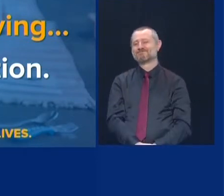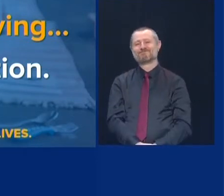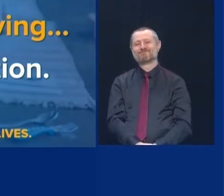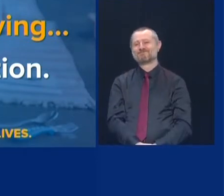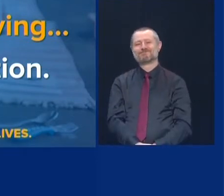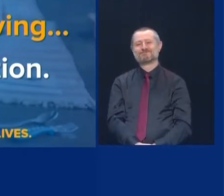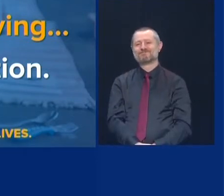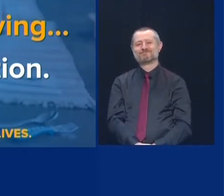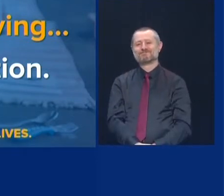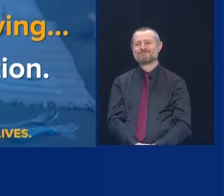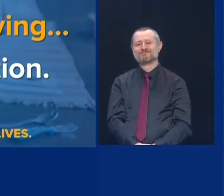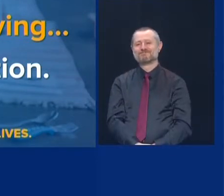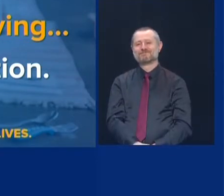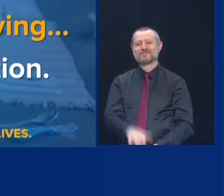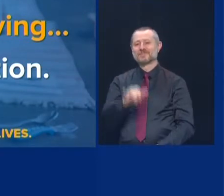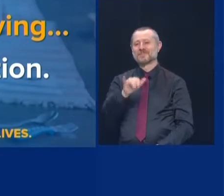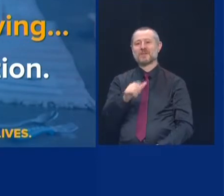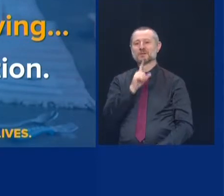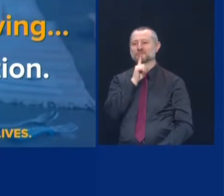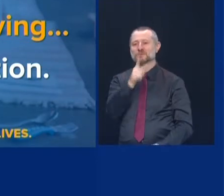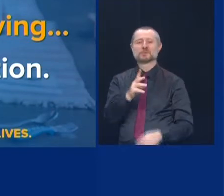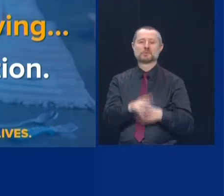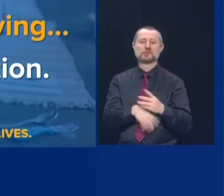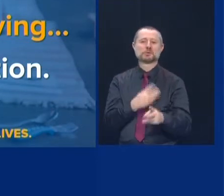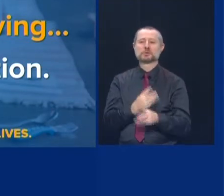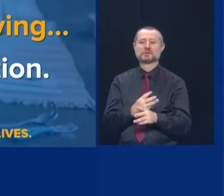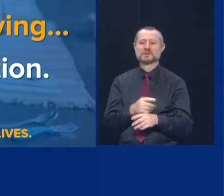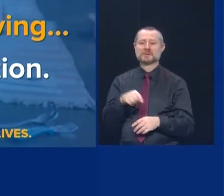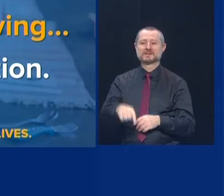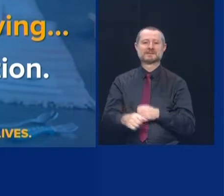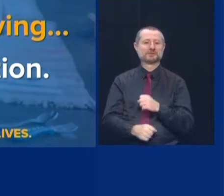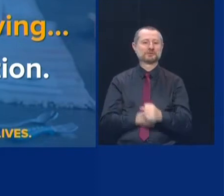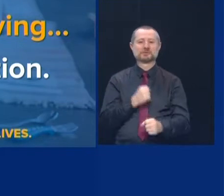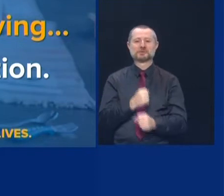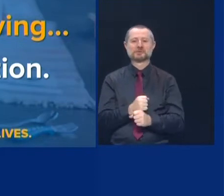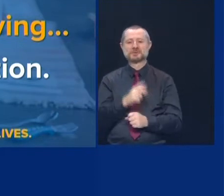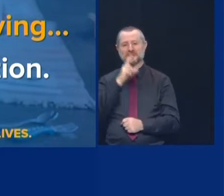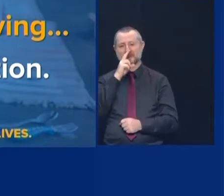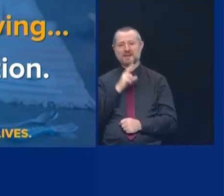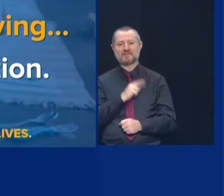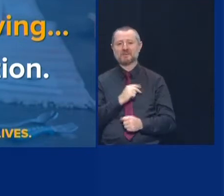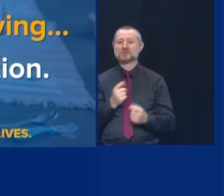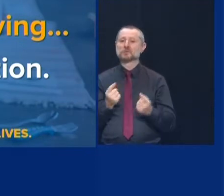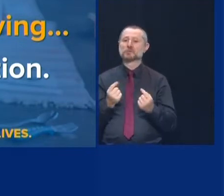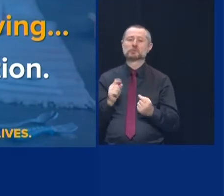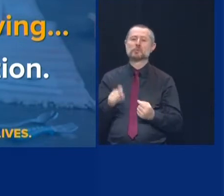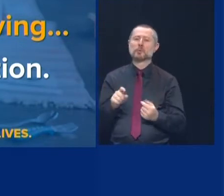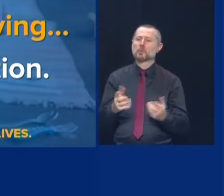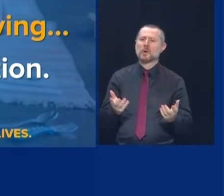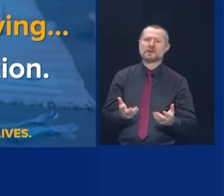SETTING, THE WAY WE WISH IT COULD BE. THOSE COMMERCIALS HAVE NOTHING